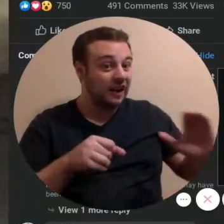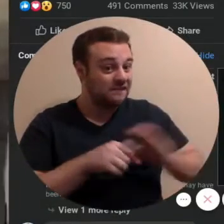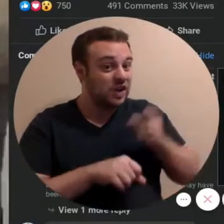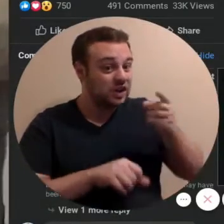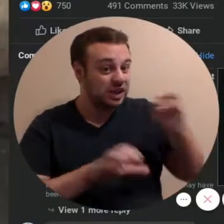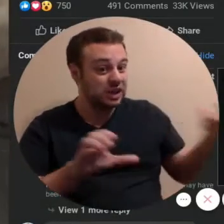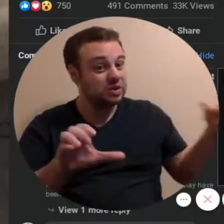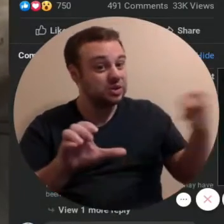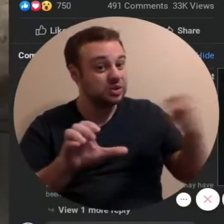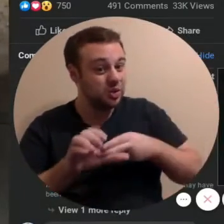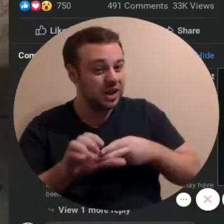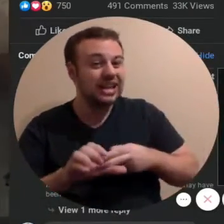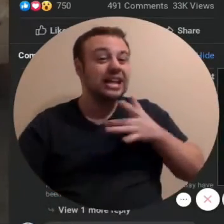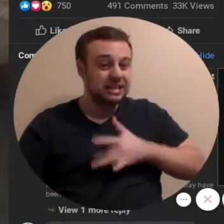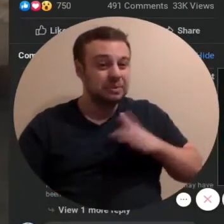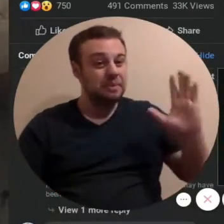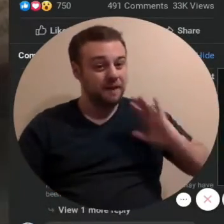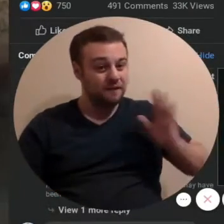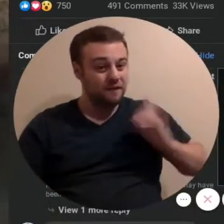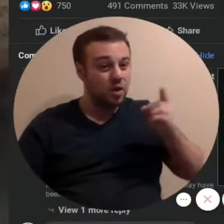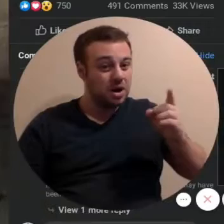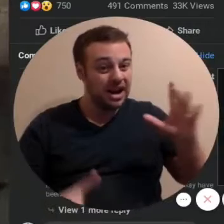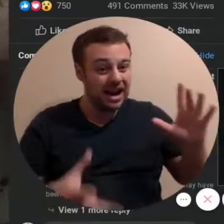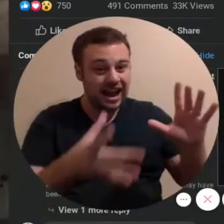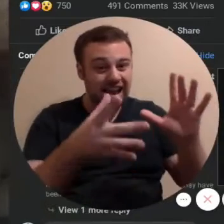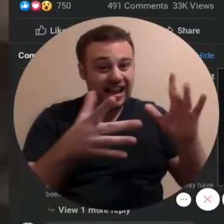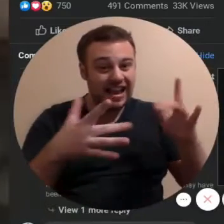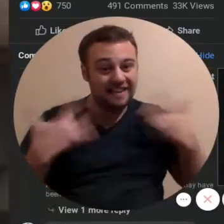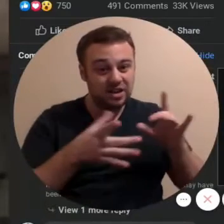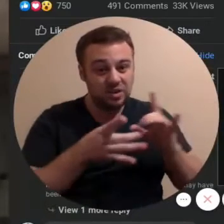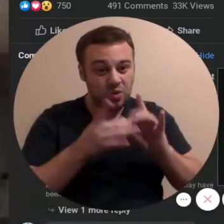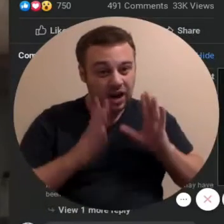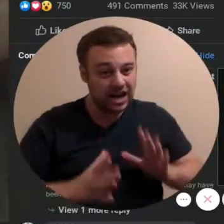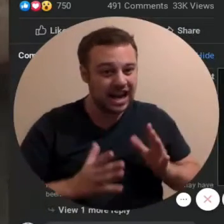So any of you who come to Zoobrew or Zoo lights, Boo lights-